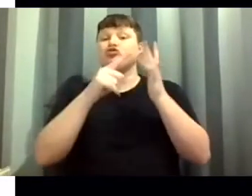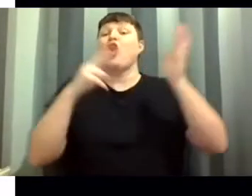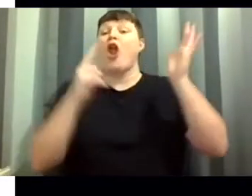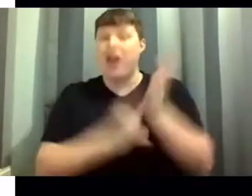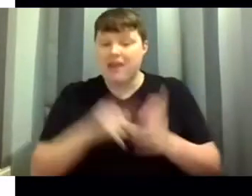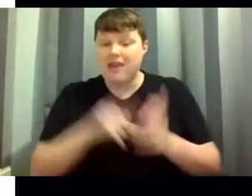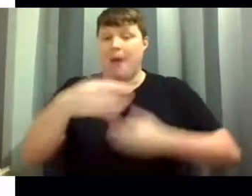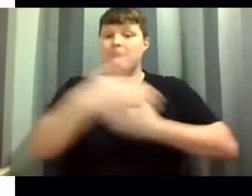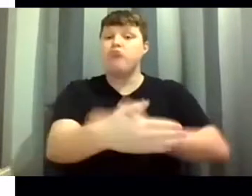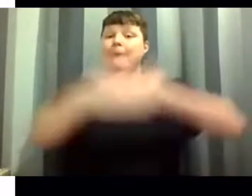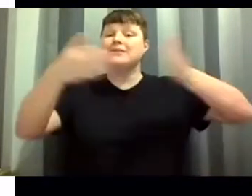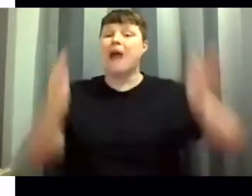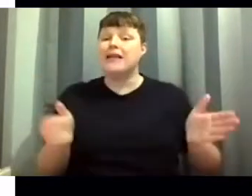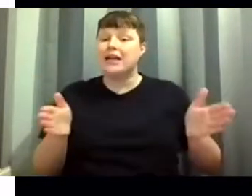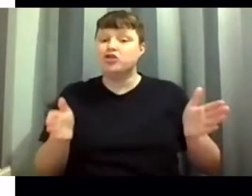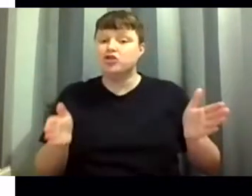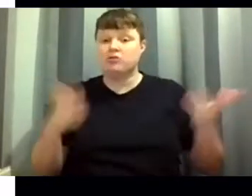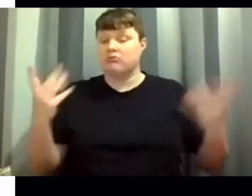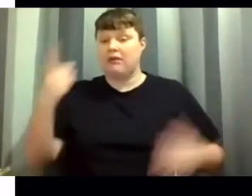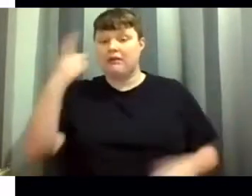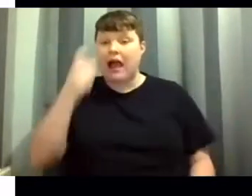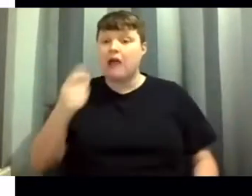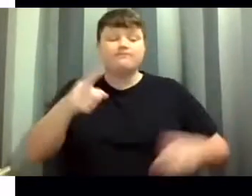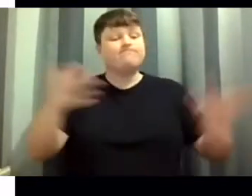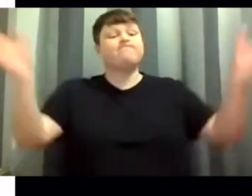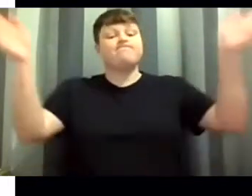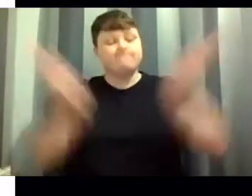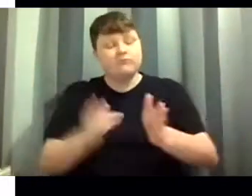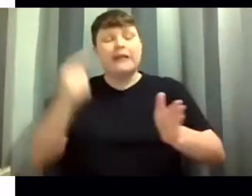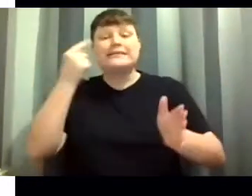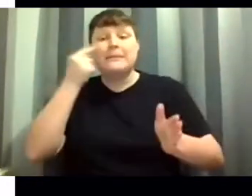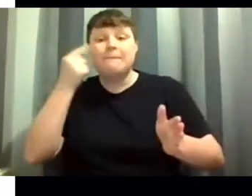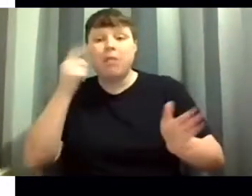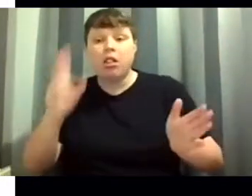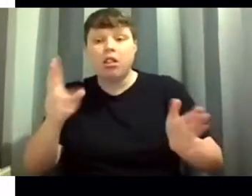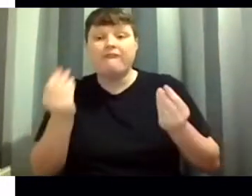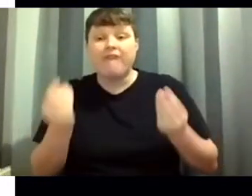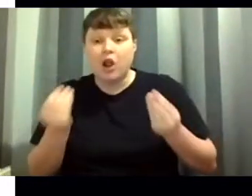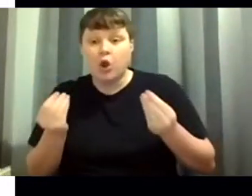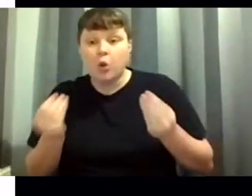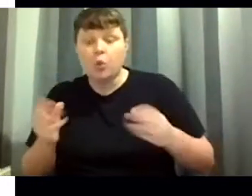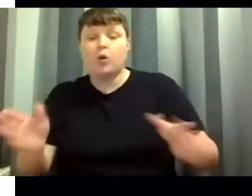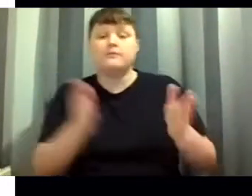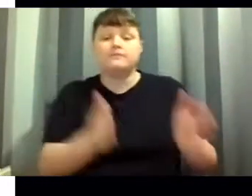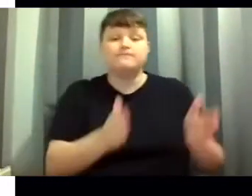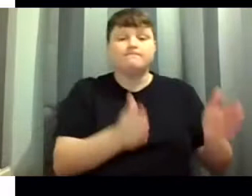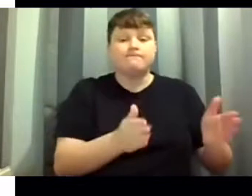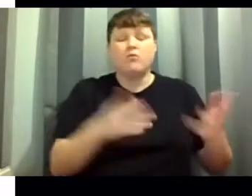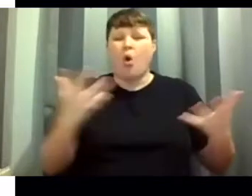as just setting things to simple values or really complicated sub-models: models within models.